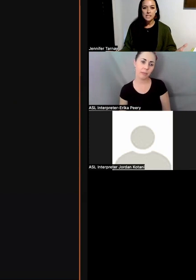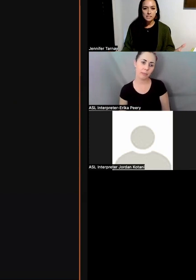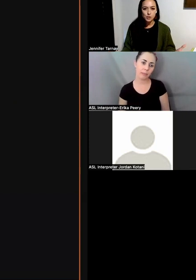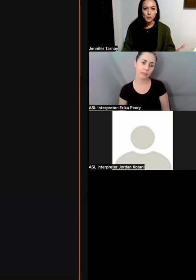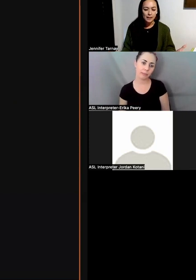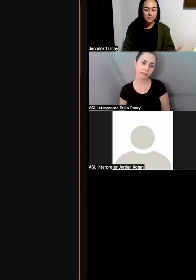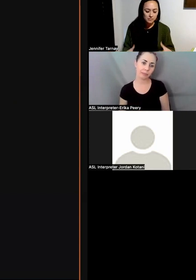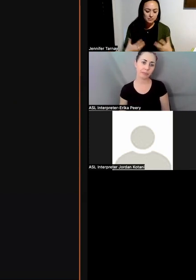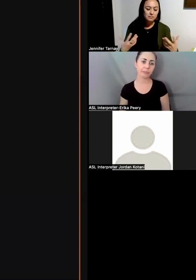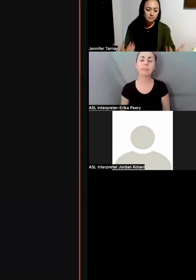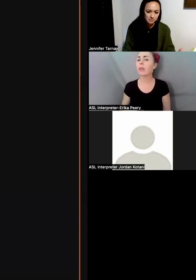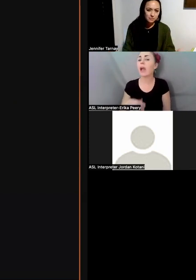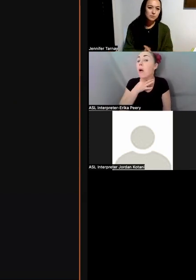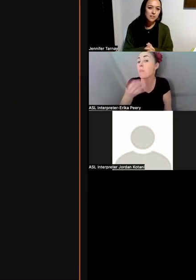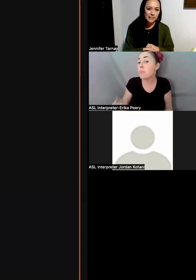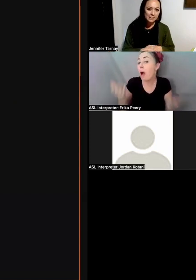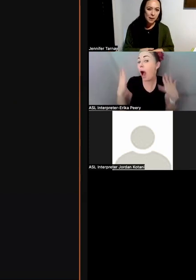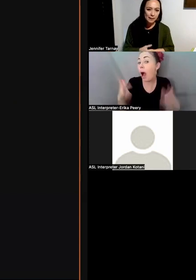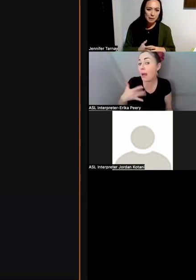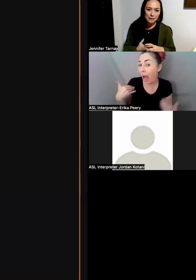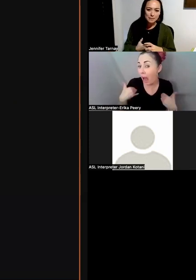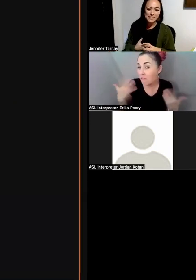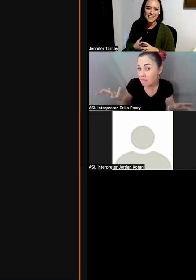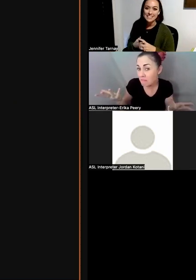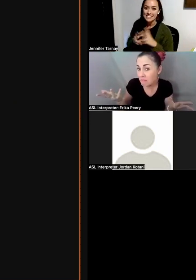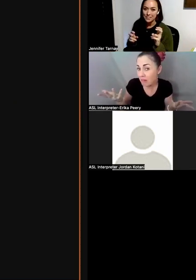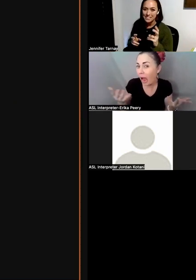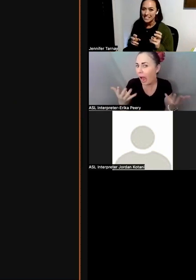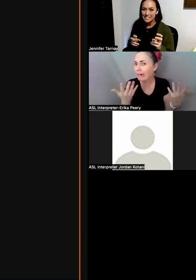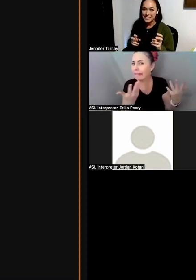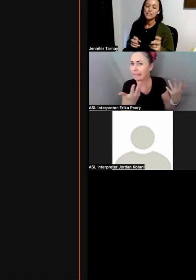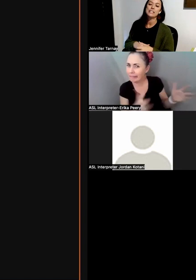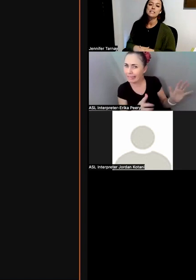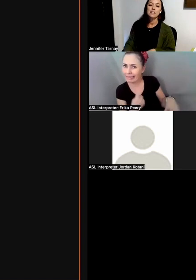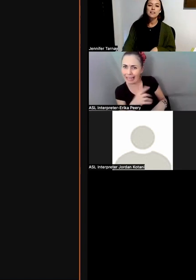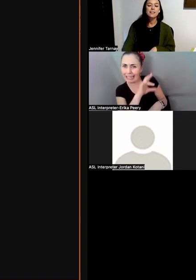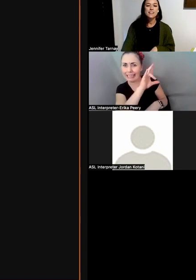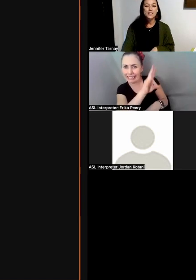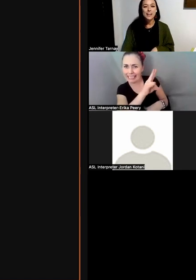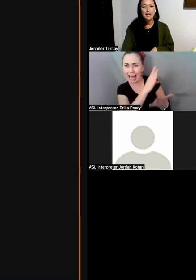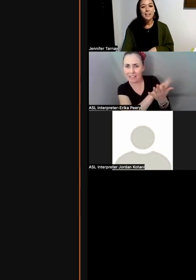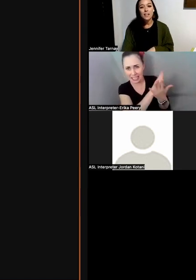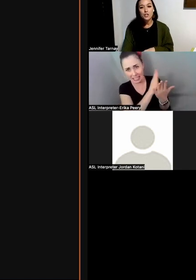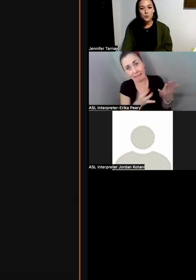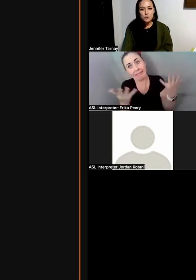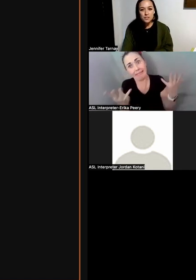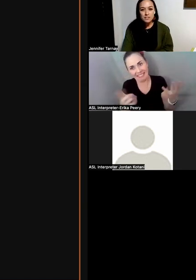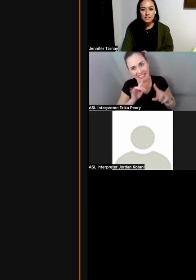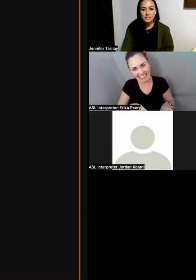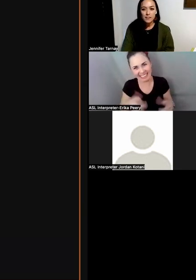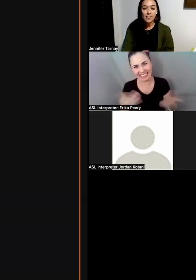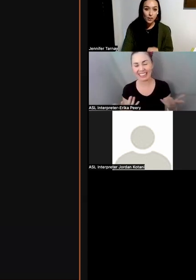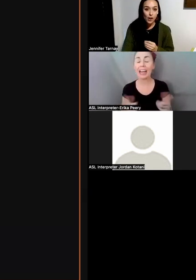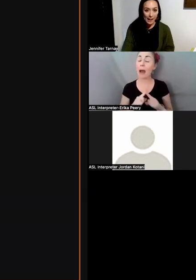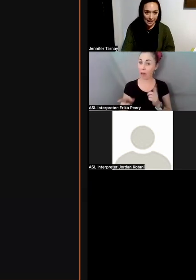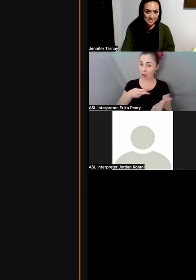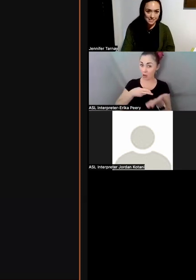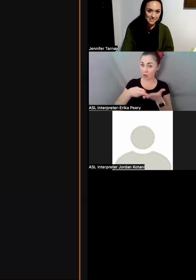How many senses do we have? Seven. In truth, there are eight.